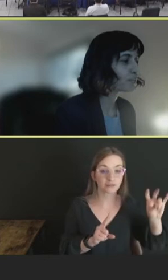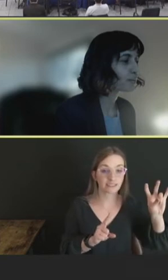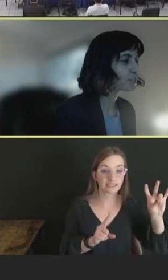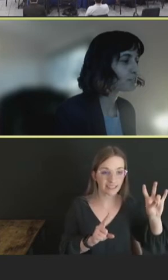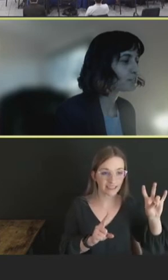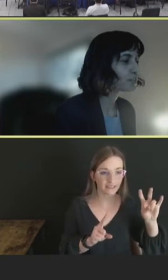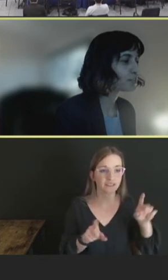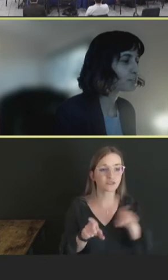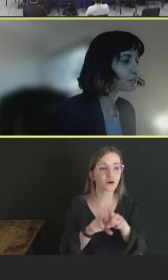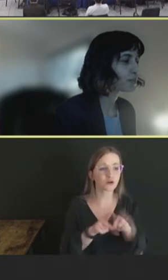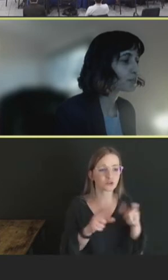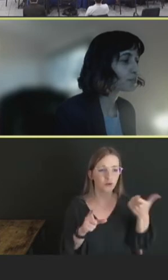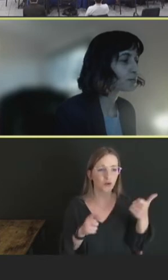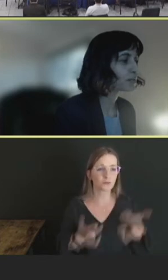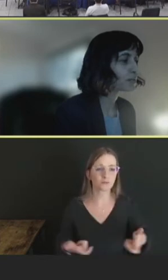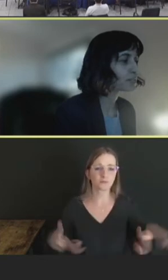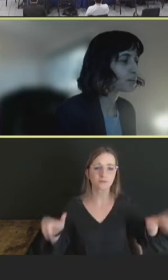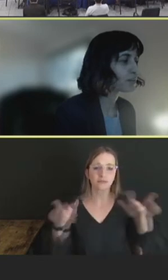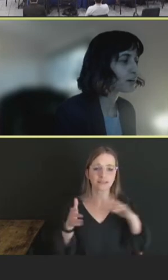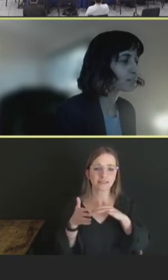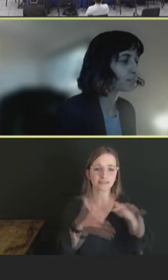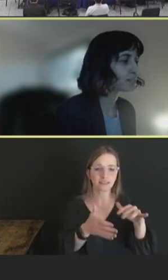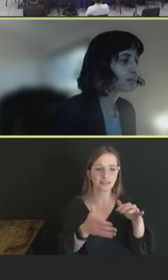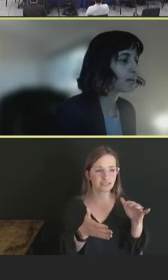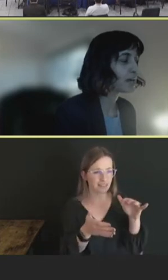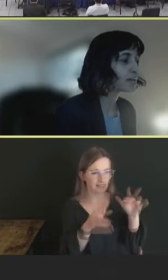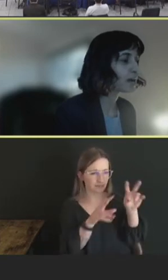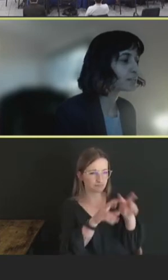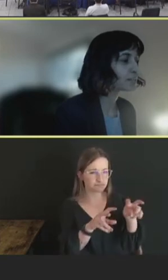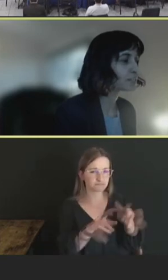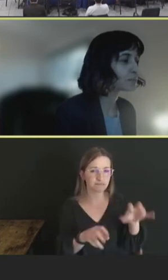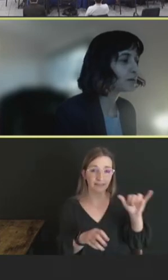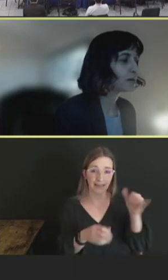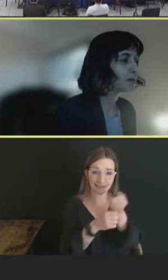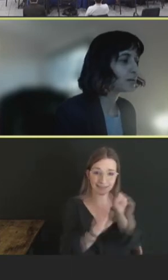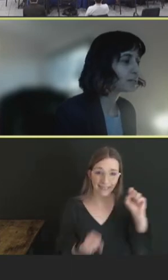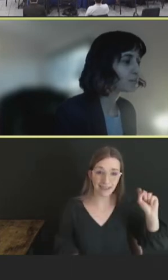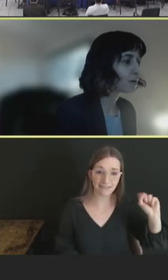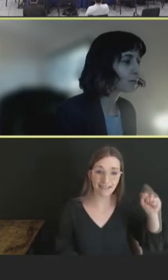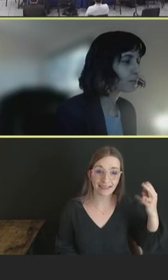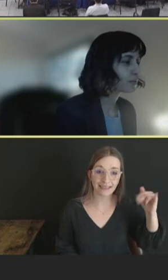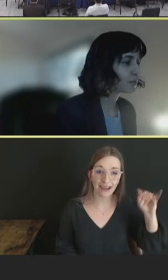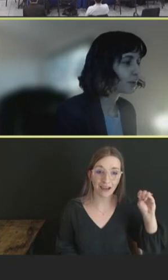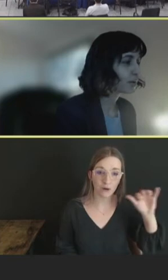the association between thiomersal-containing vaccines and autism. And Denmark, the U.K.,